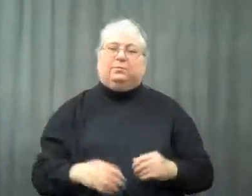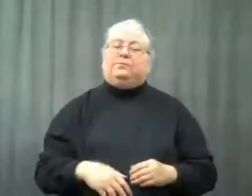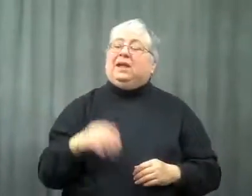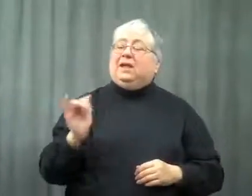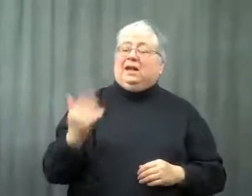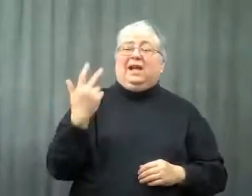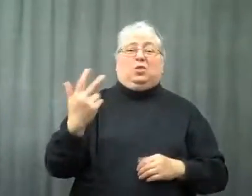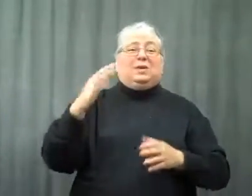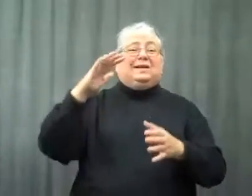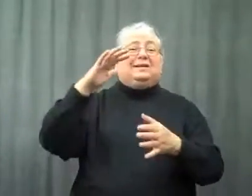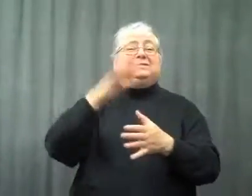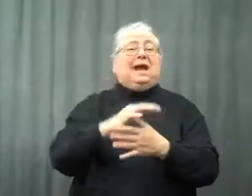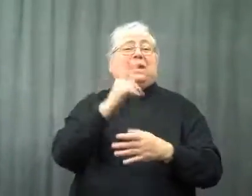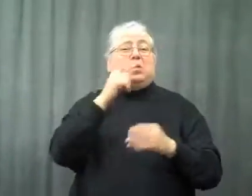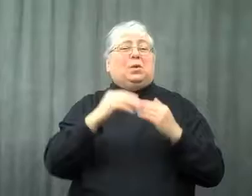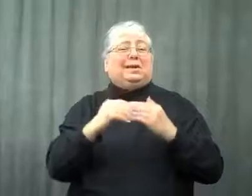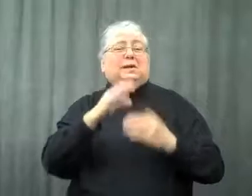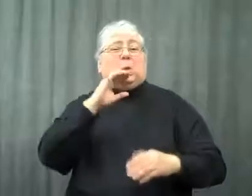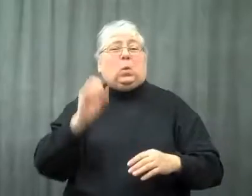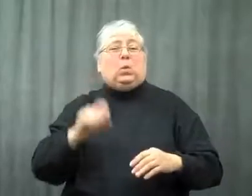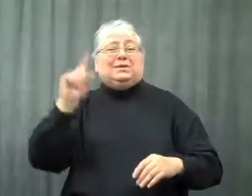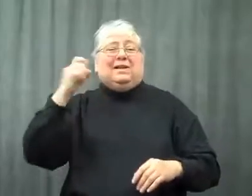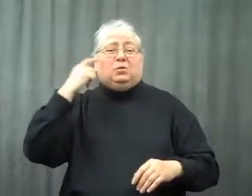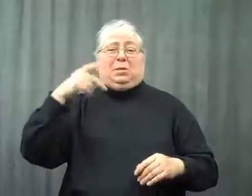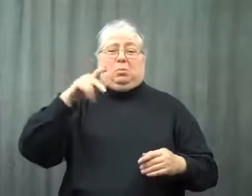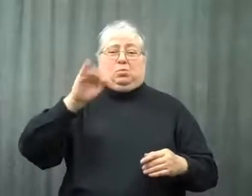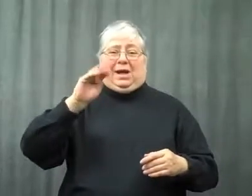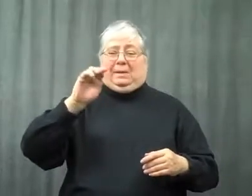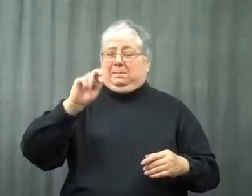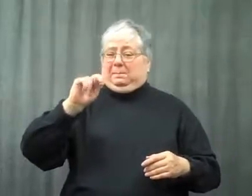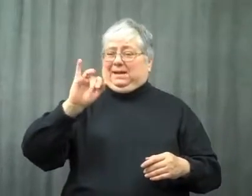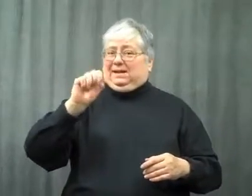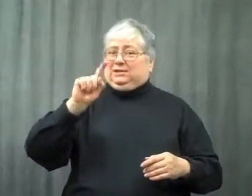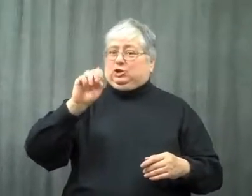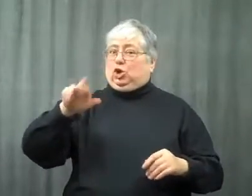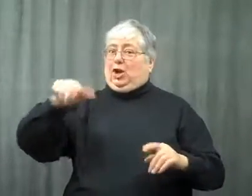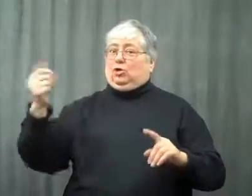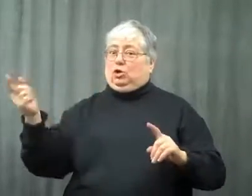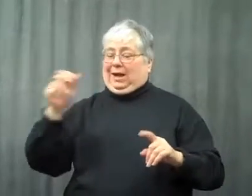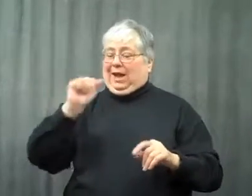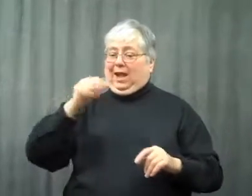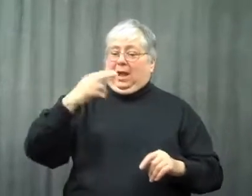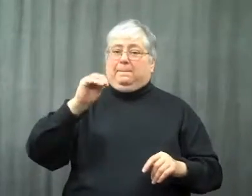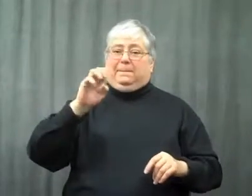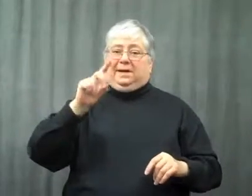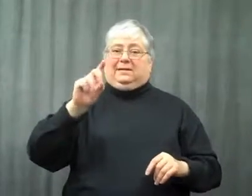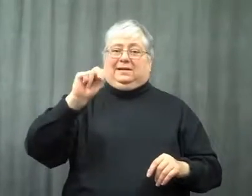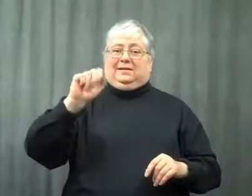Three leaders of the old government, the previous Prime Minister Ahmed Nazif,